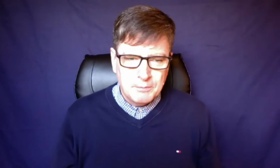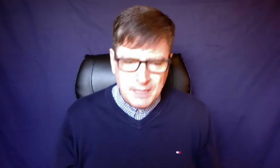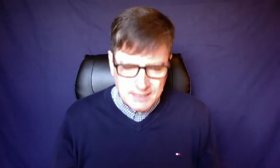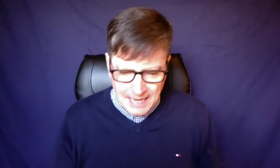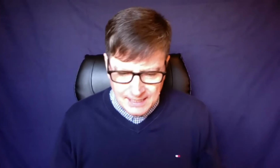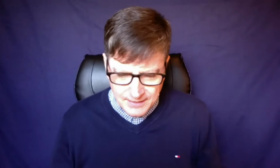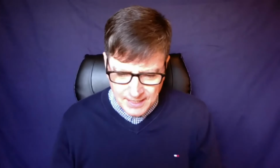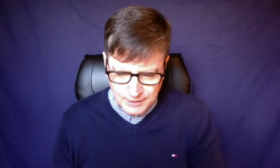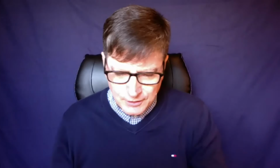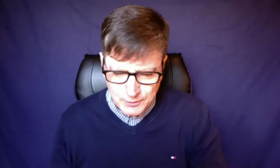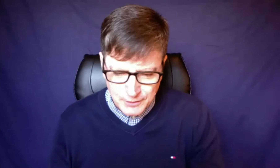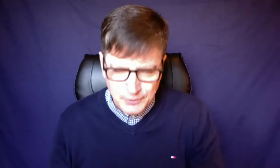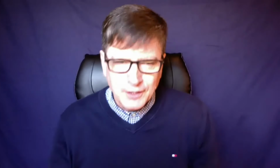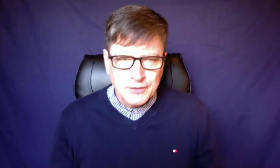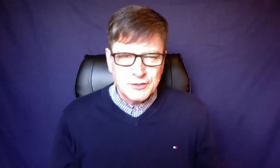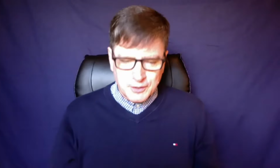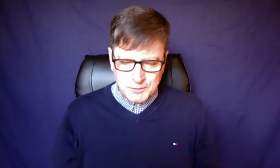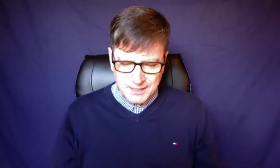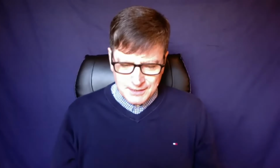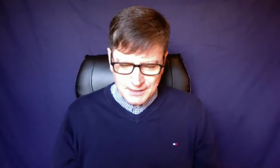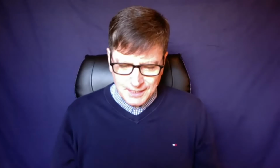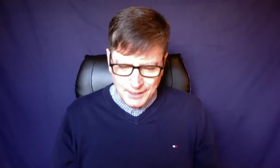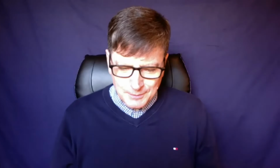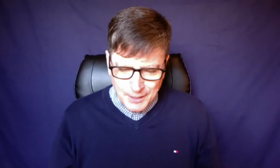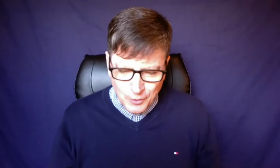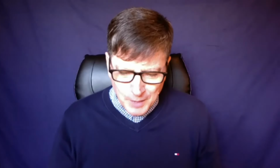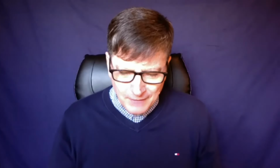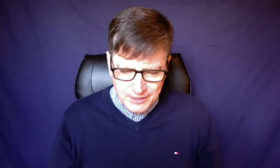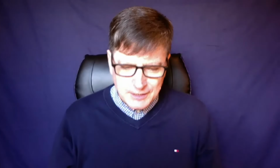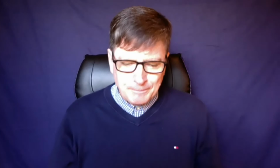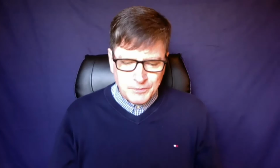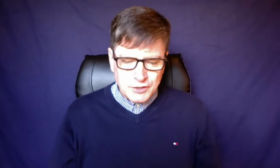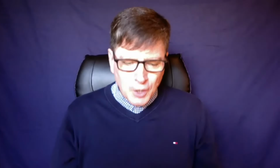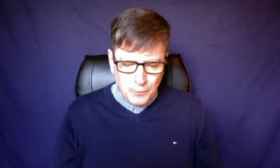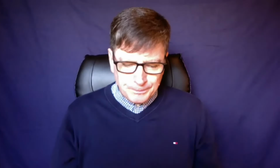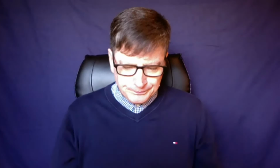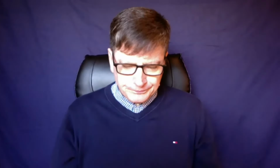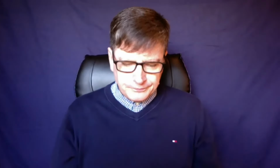I have a solid background behind me and the best lighting that I